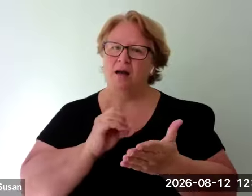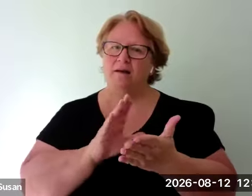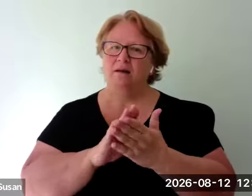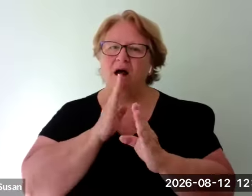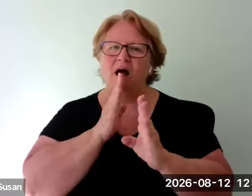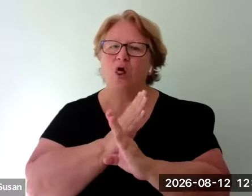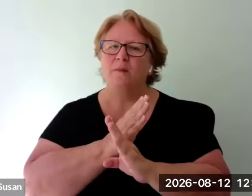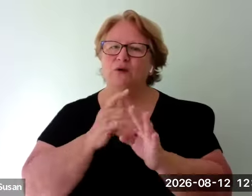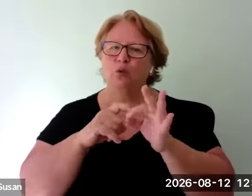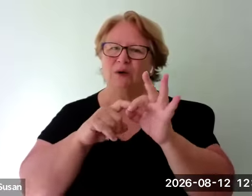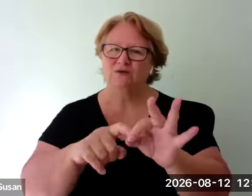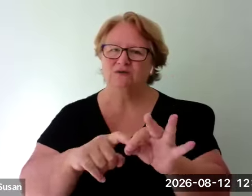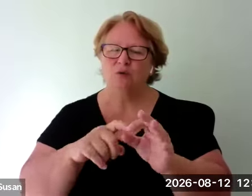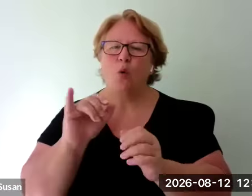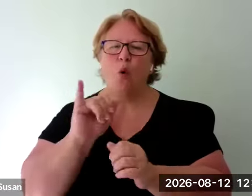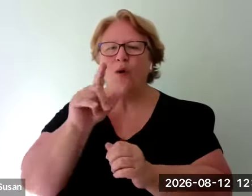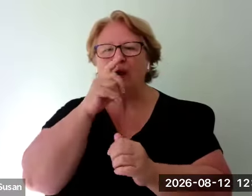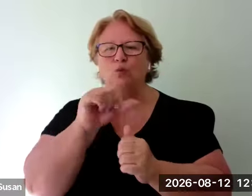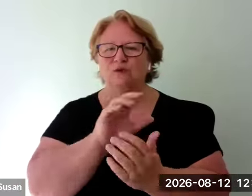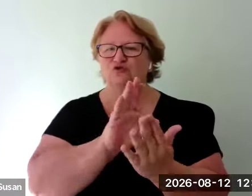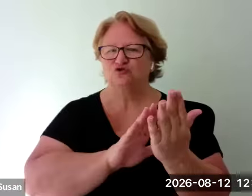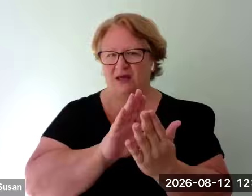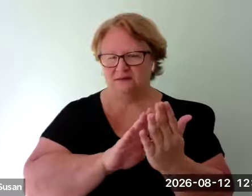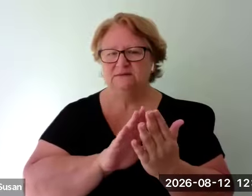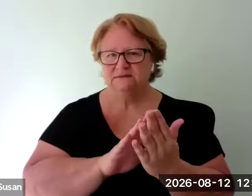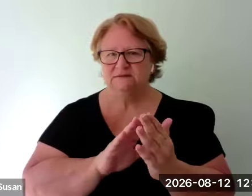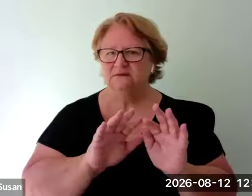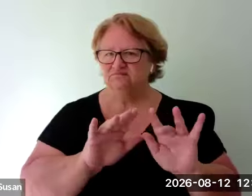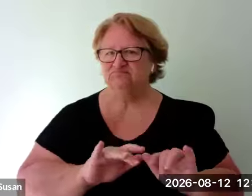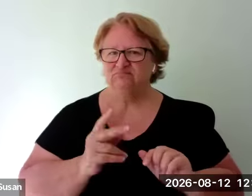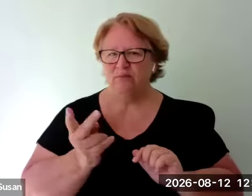cover some questions. The Q&A function is on today. If you